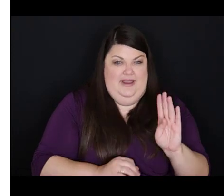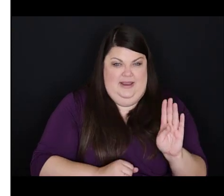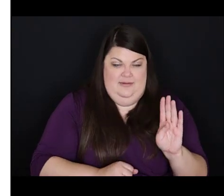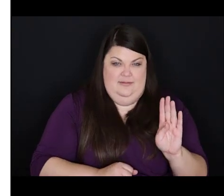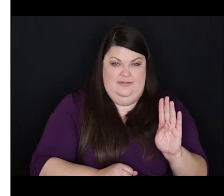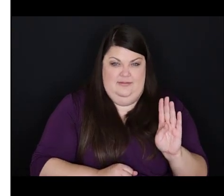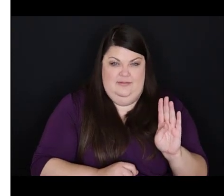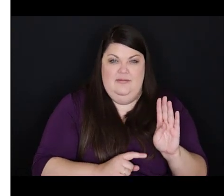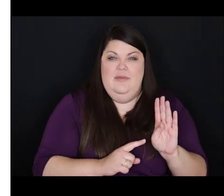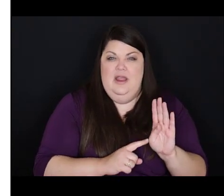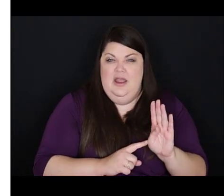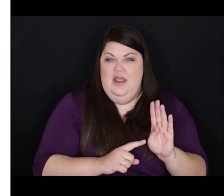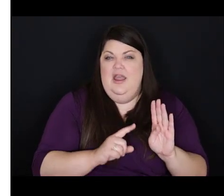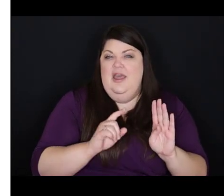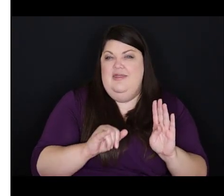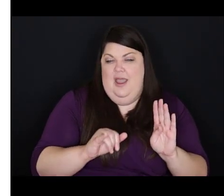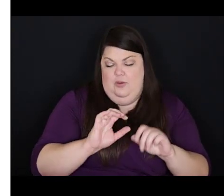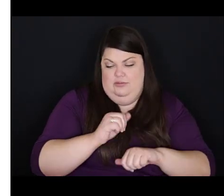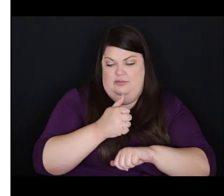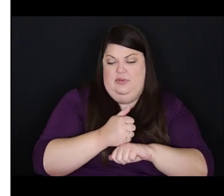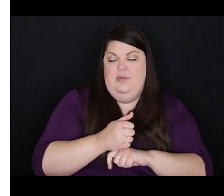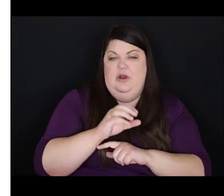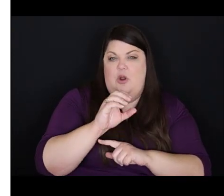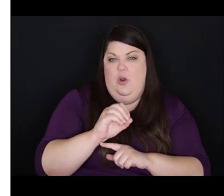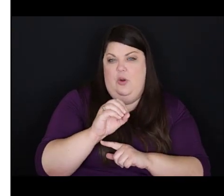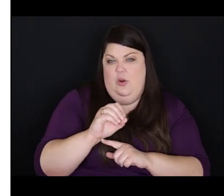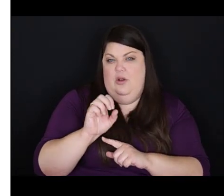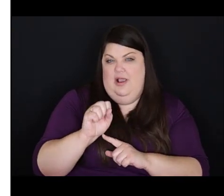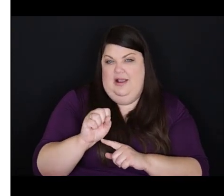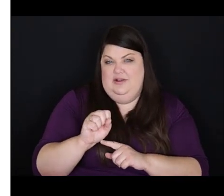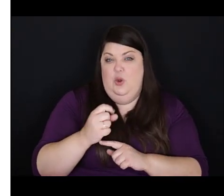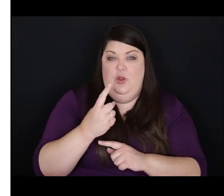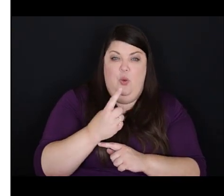implementing an order of selection with one or more priority categories closed.”